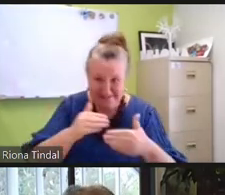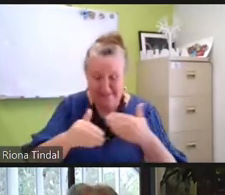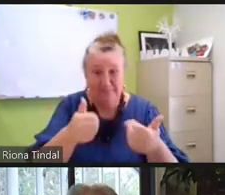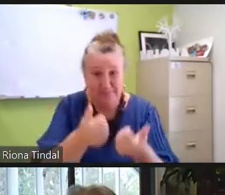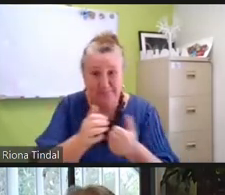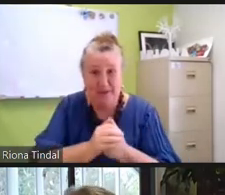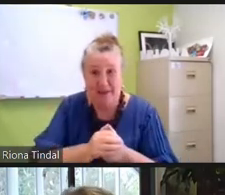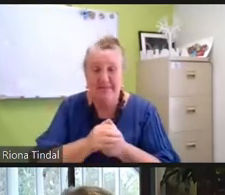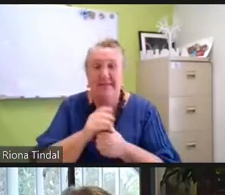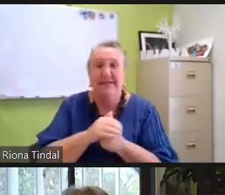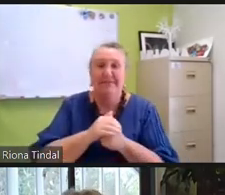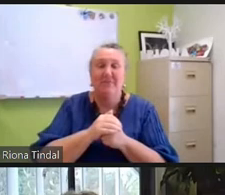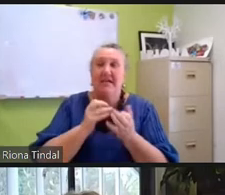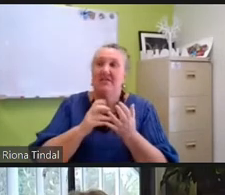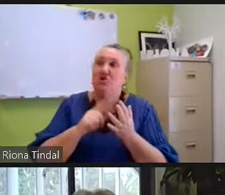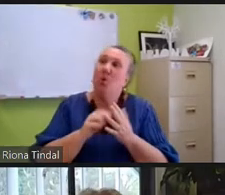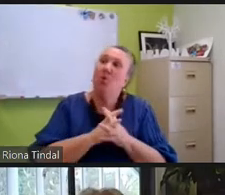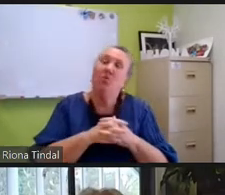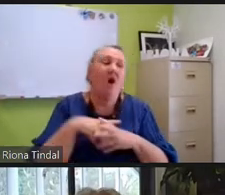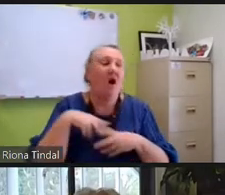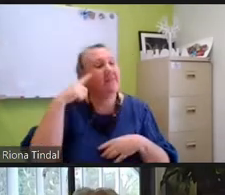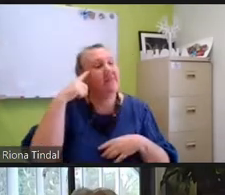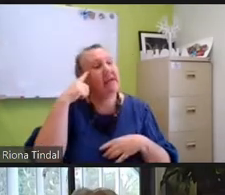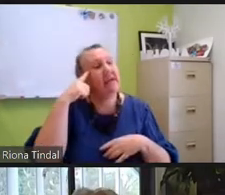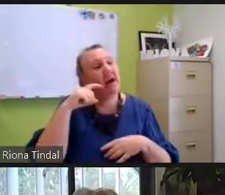them. They're going to be feeling that they're of value within that space, and that's worth gold.